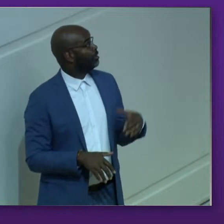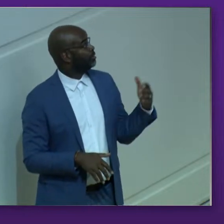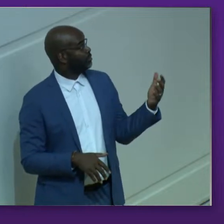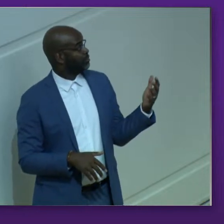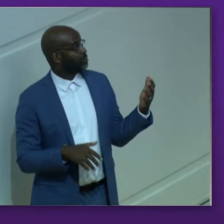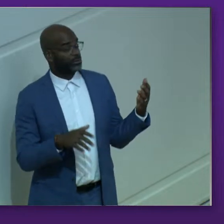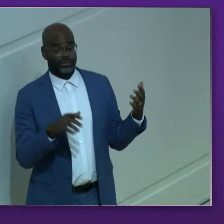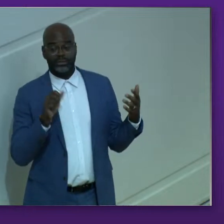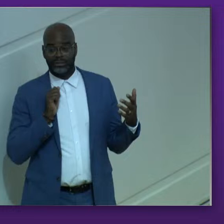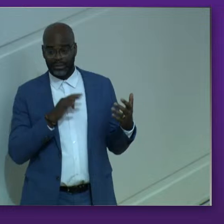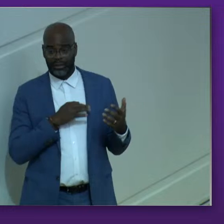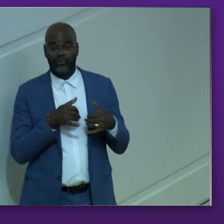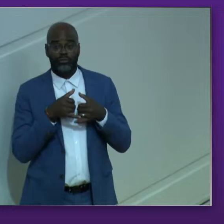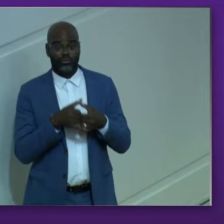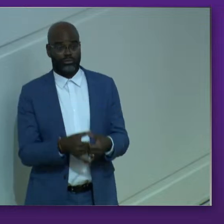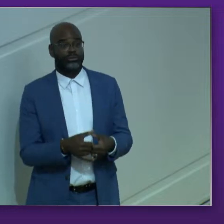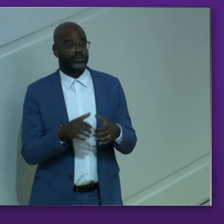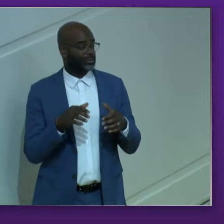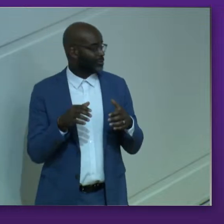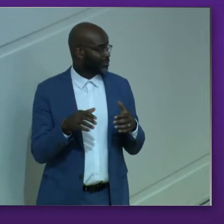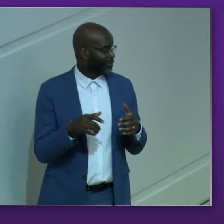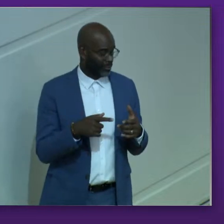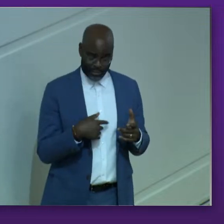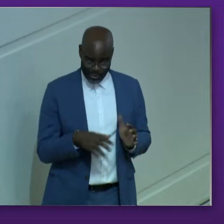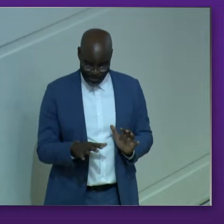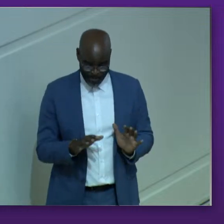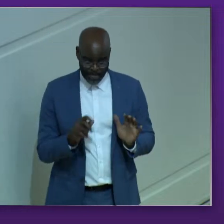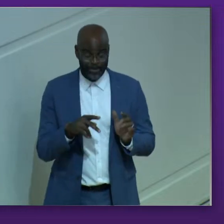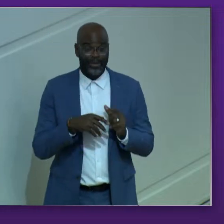ALL RIGHT.